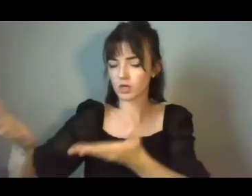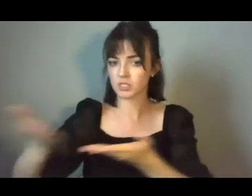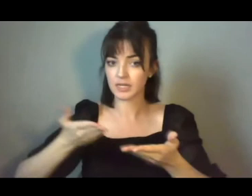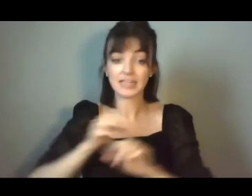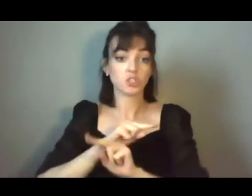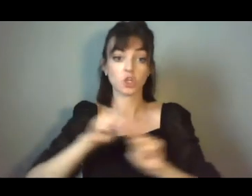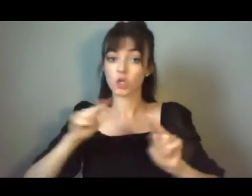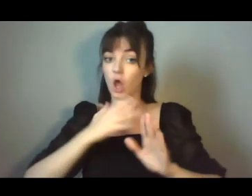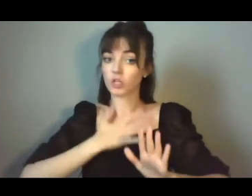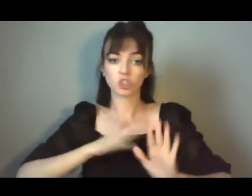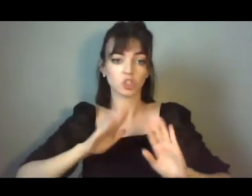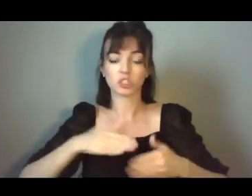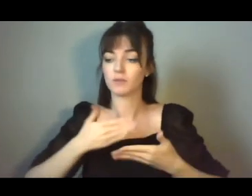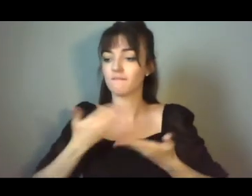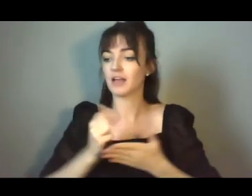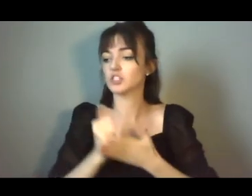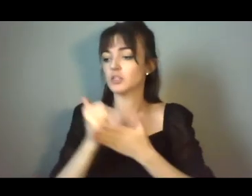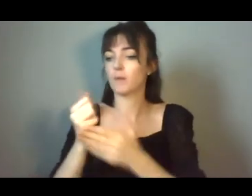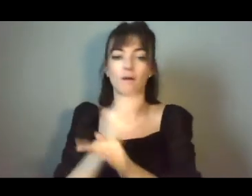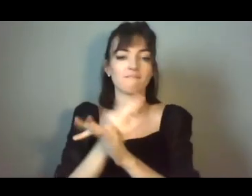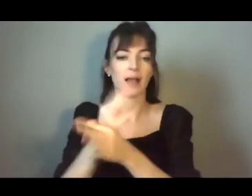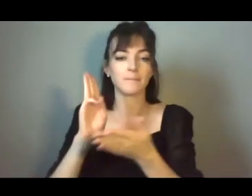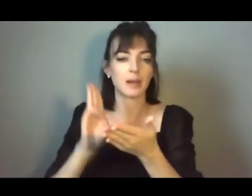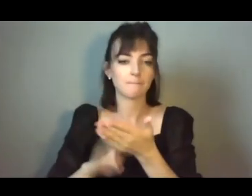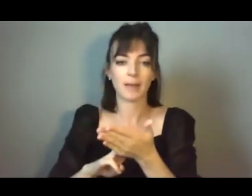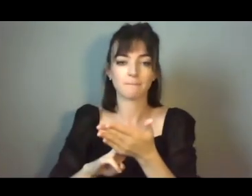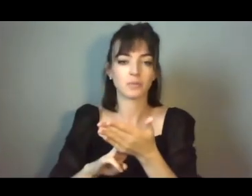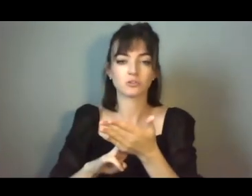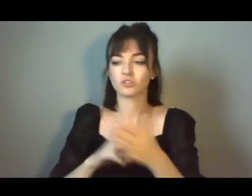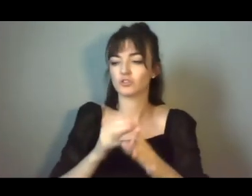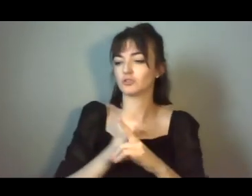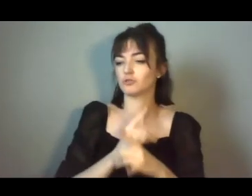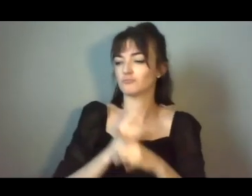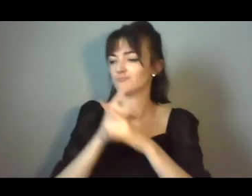family members to fulfill potential other obligations under the legislation.